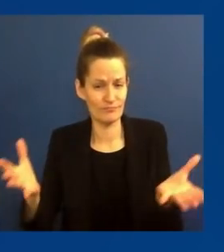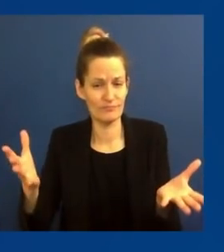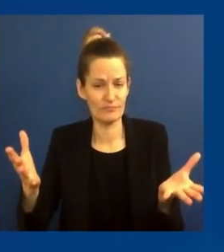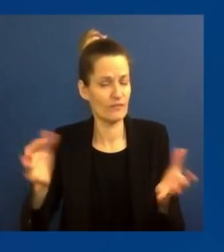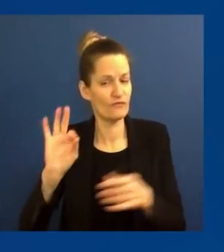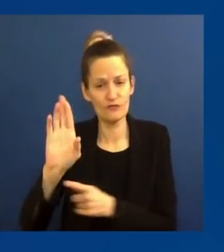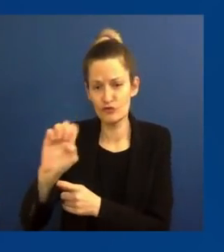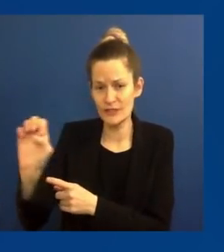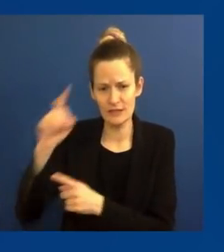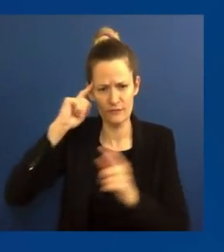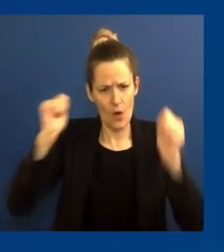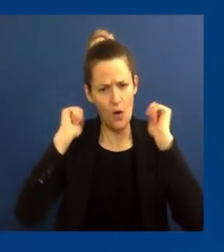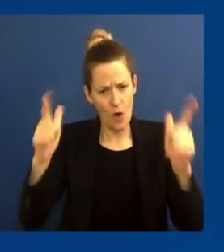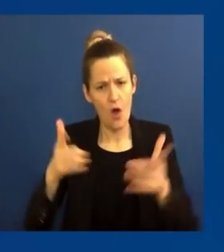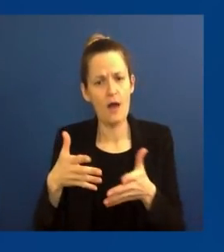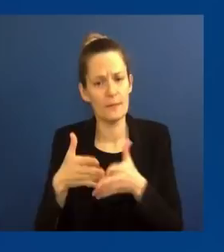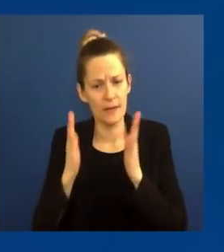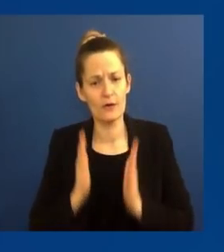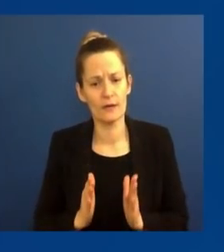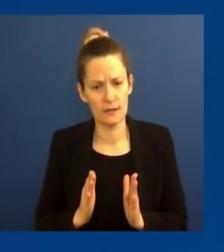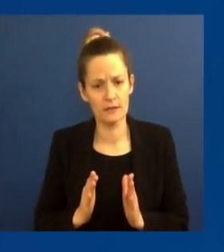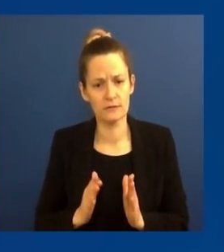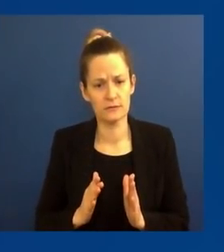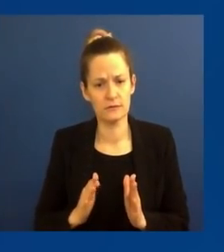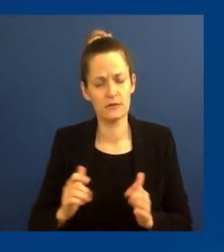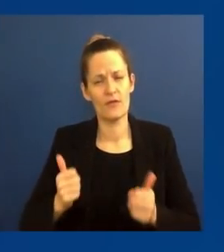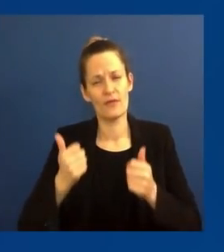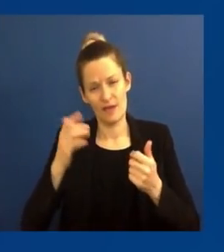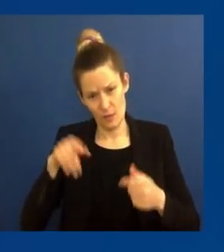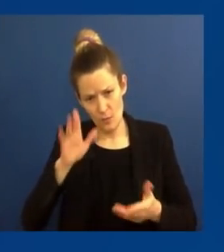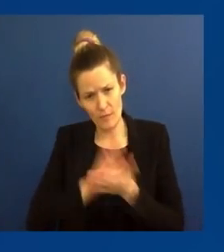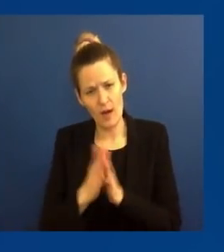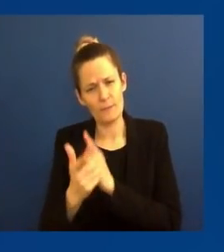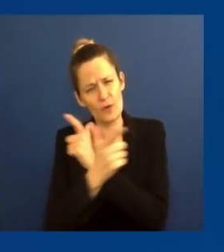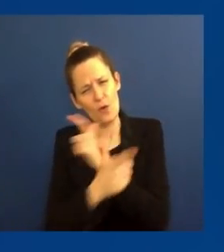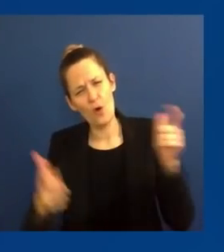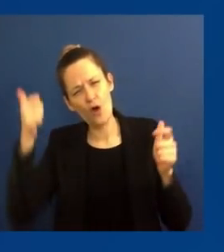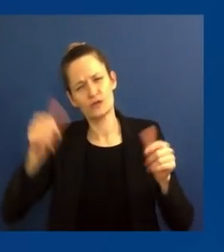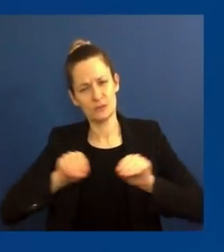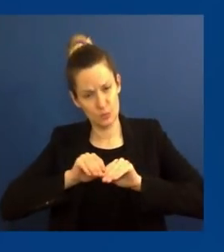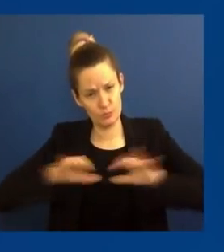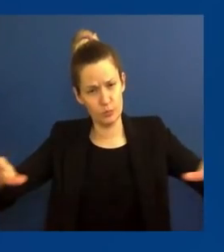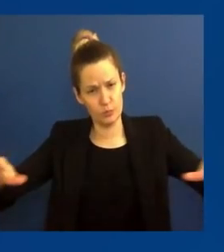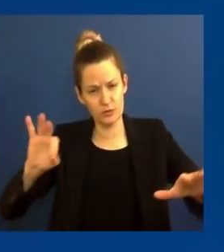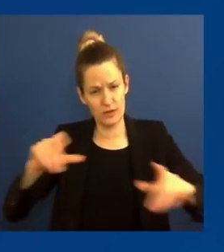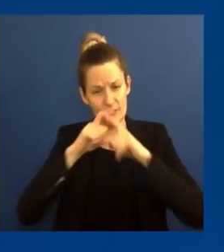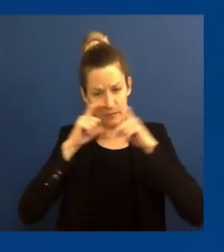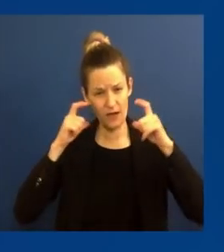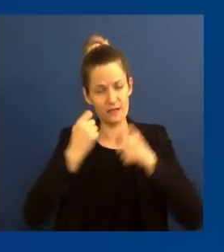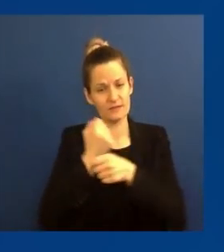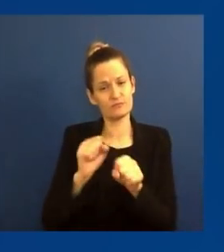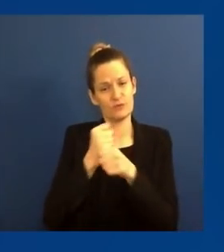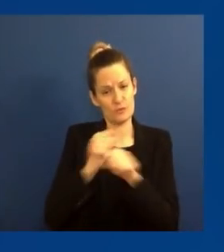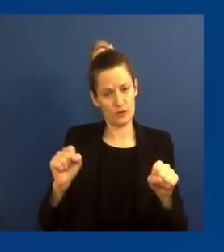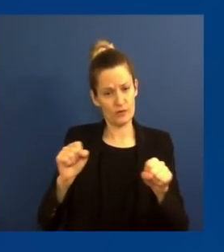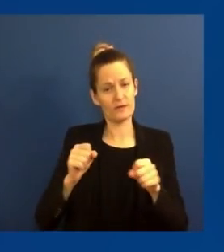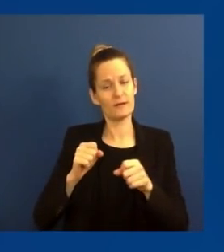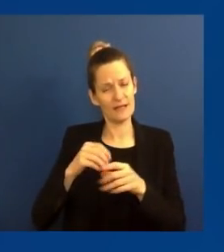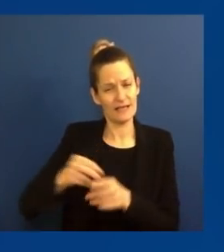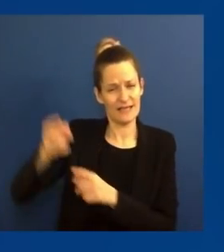This is the largest deployment of personal protective equipment in U.S. history. We've already shipped millions of these masks out.